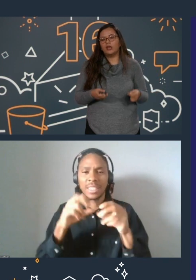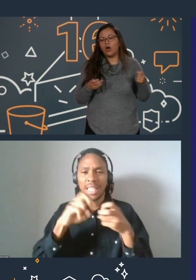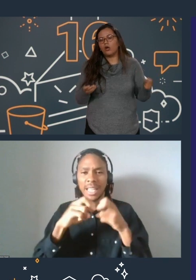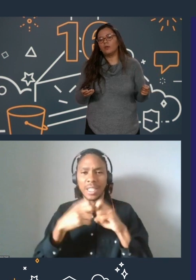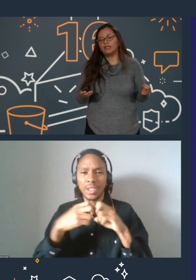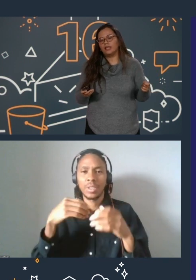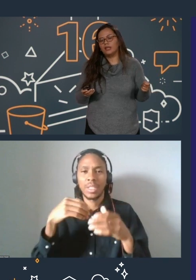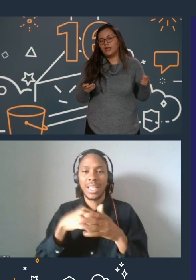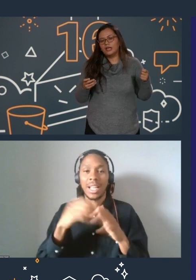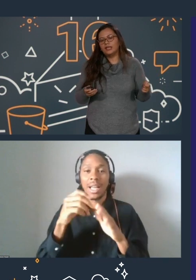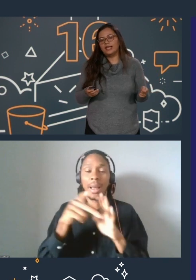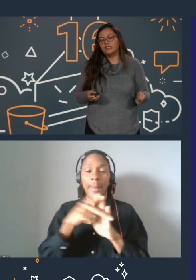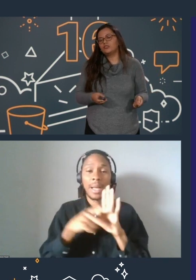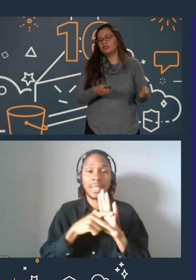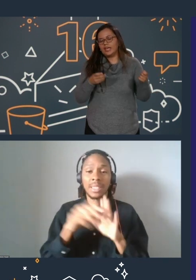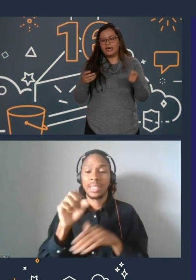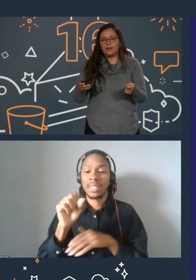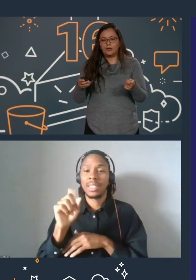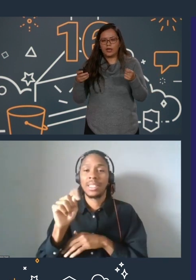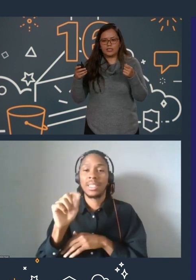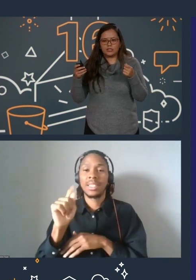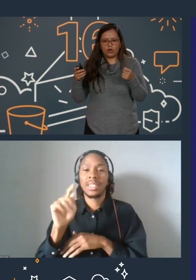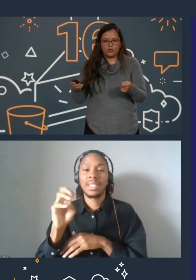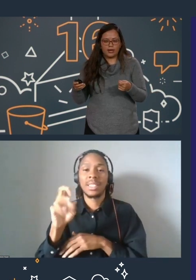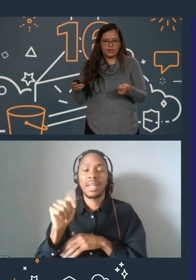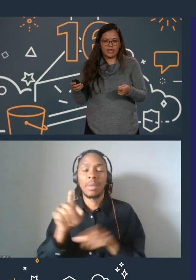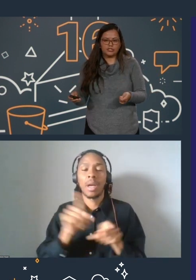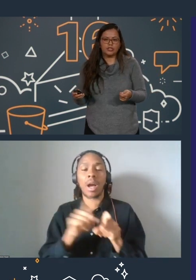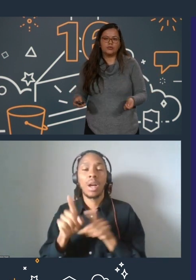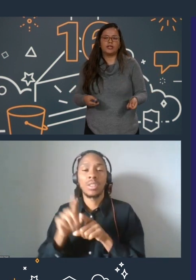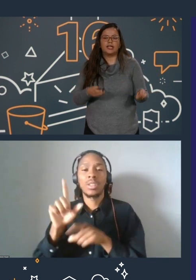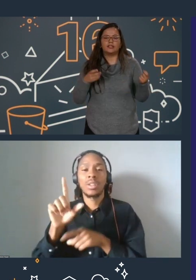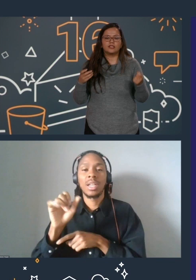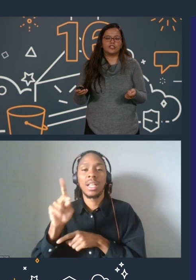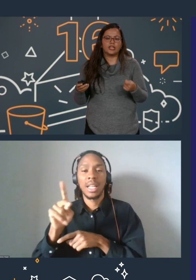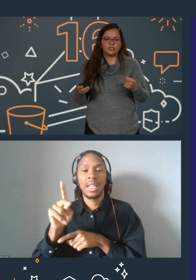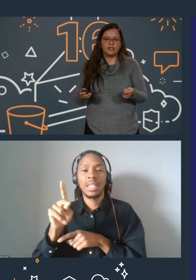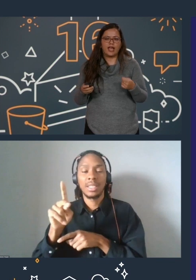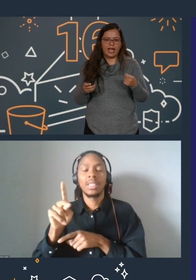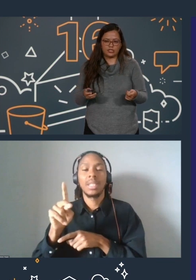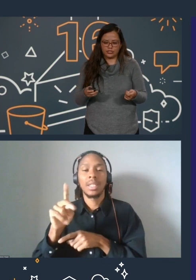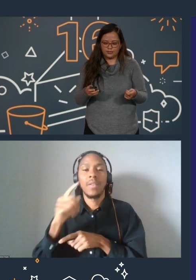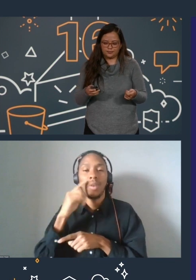along with links to the AWS documentation to take the suggested action.